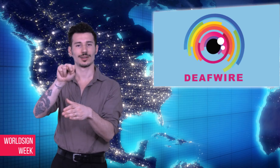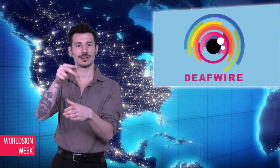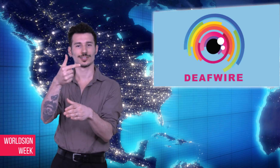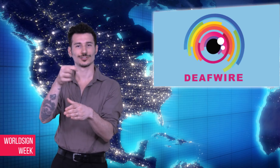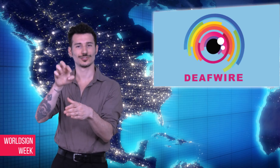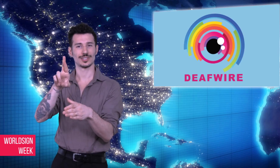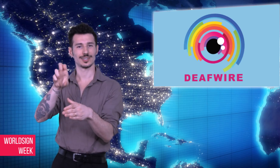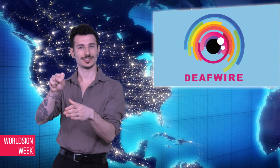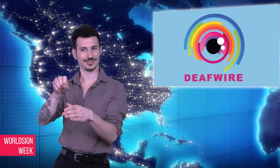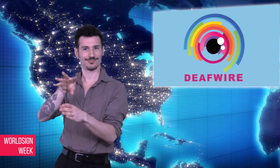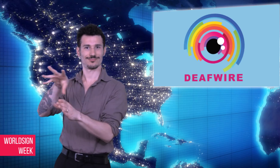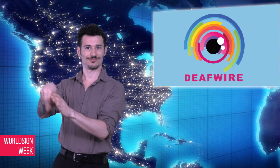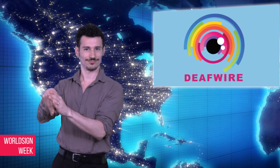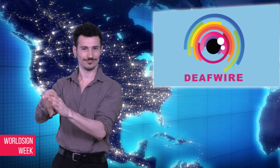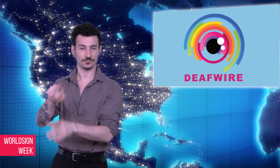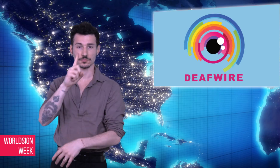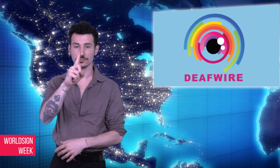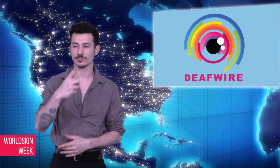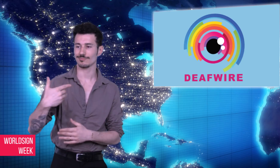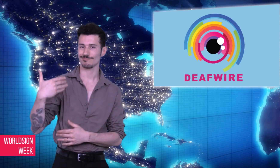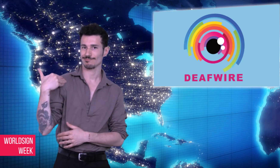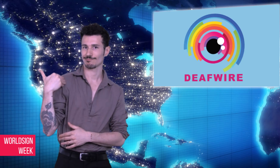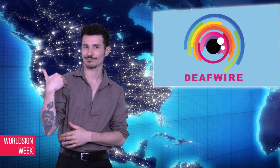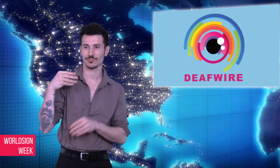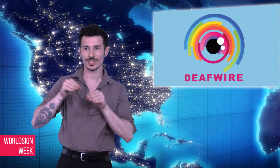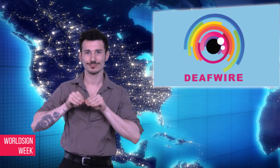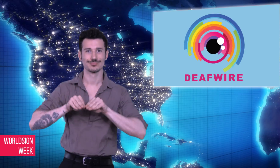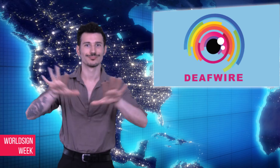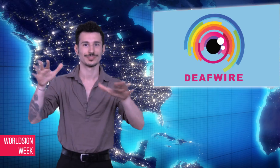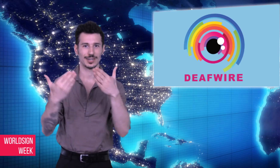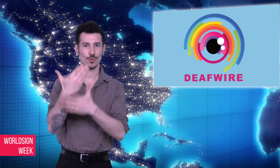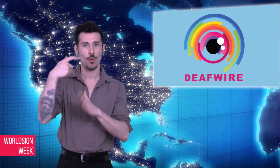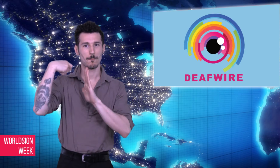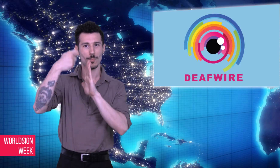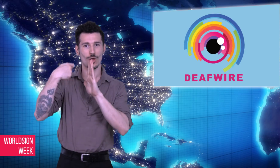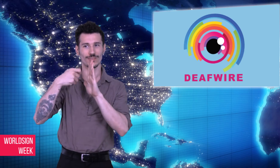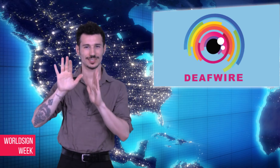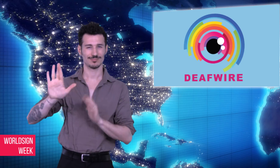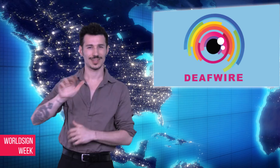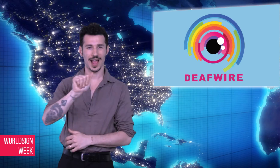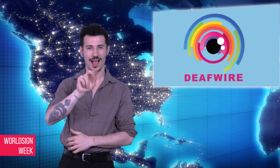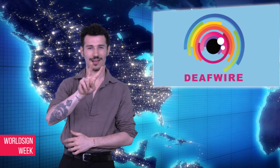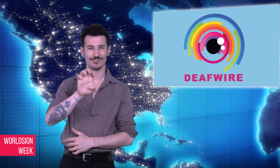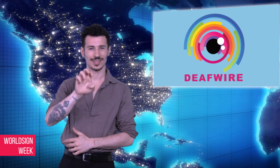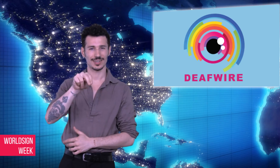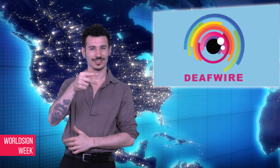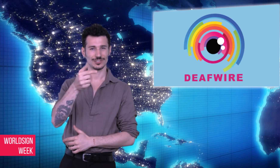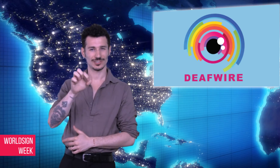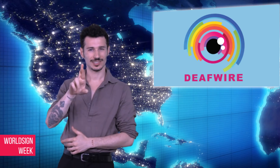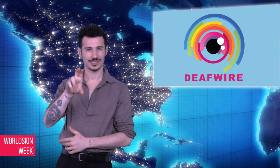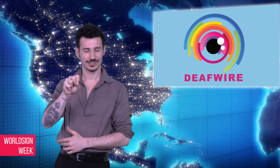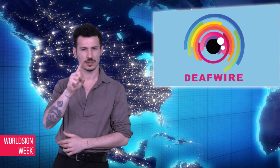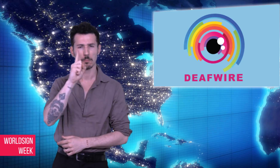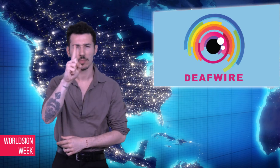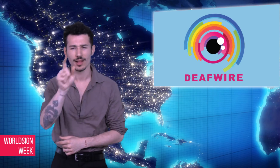depicted as a deaf superhero and one of the Avengers. Yet Marvel Studios made him hearing in its Avengers movie. Nyle believed Hawkeye should